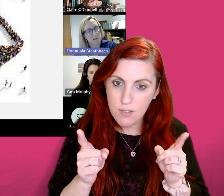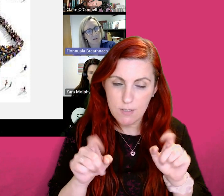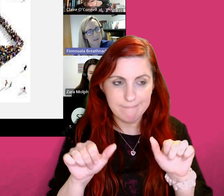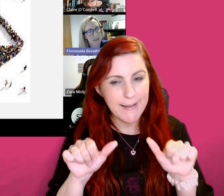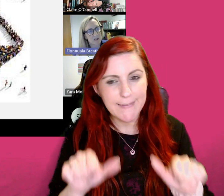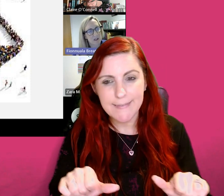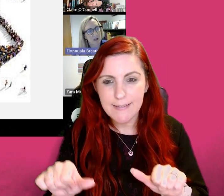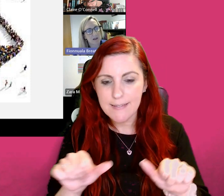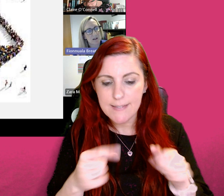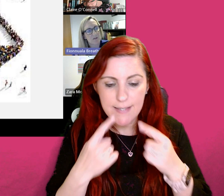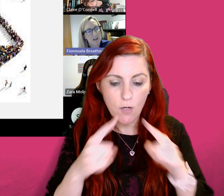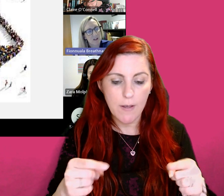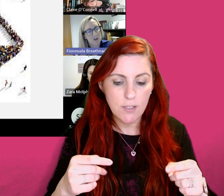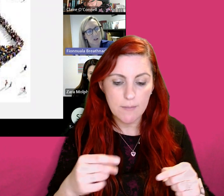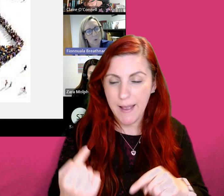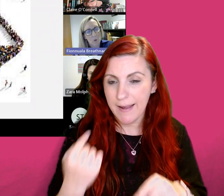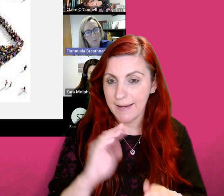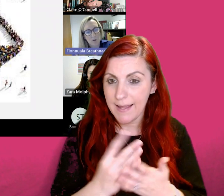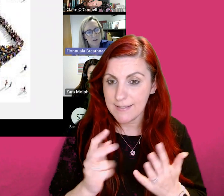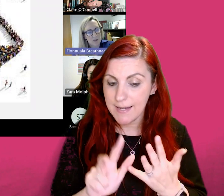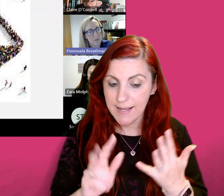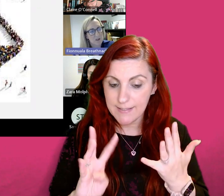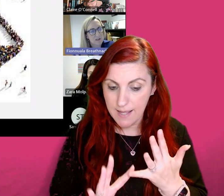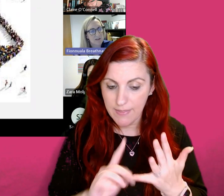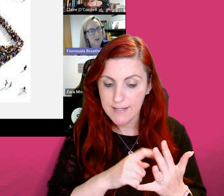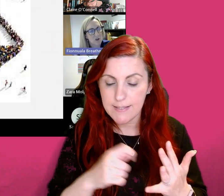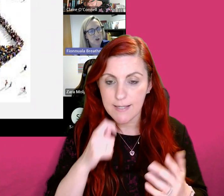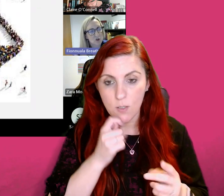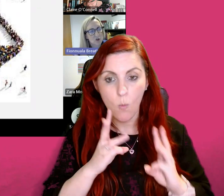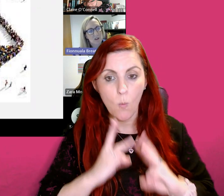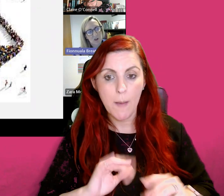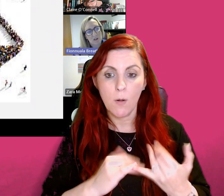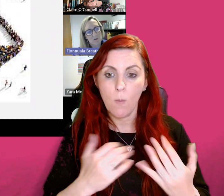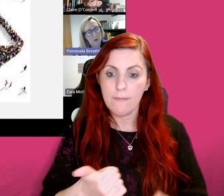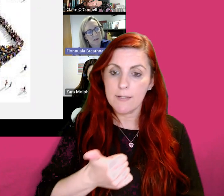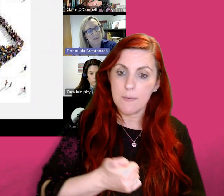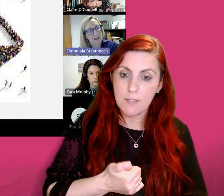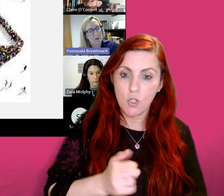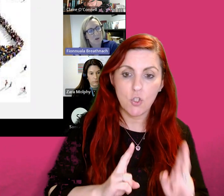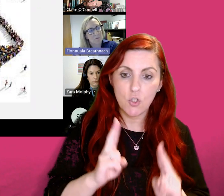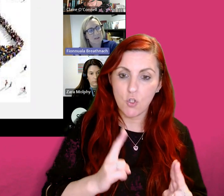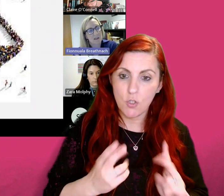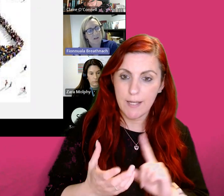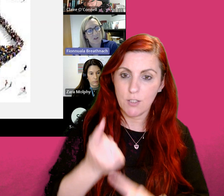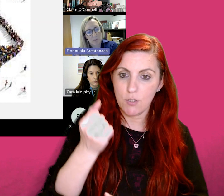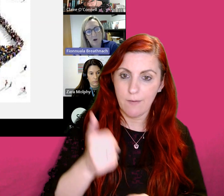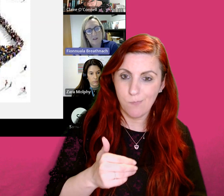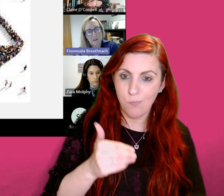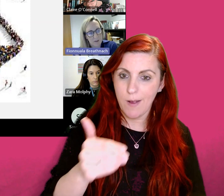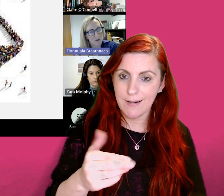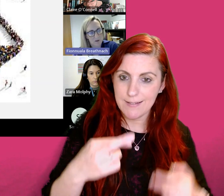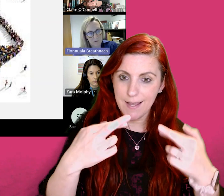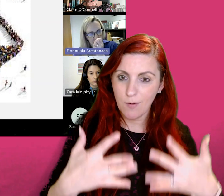in 1989 that women with diabetes should achieve pregnancy outcomes that approximate those of